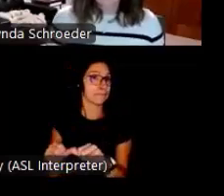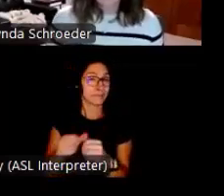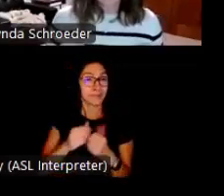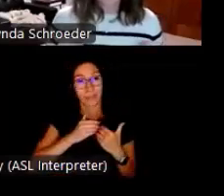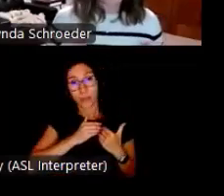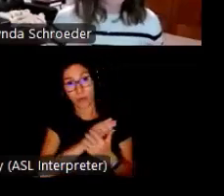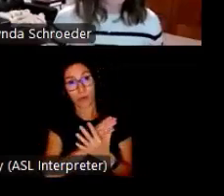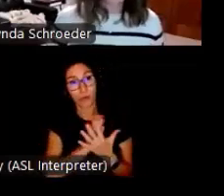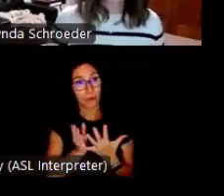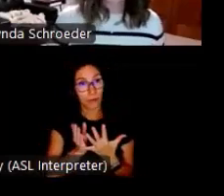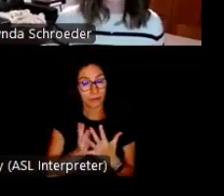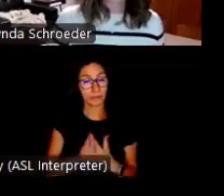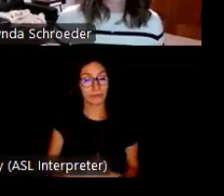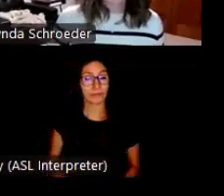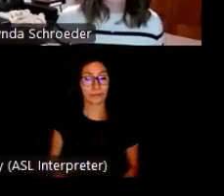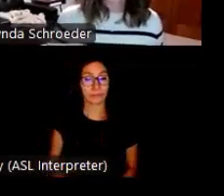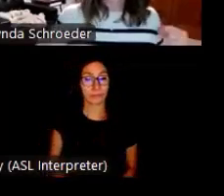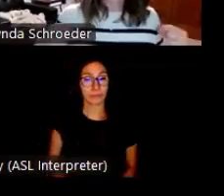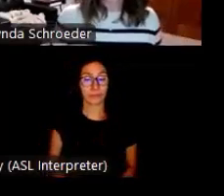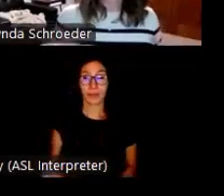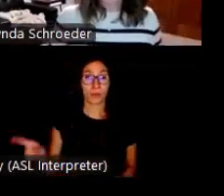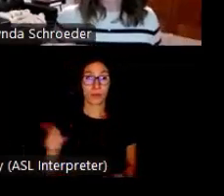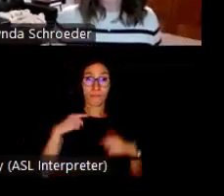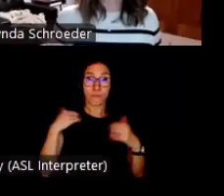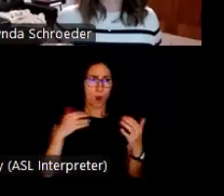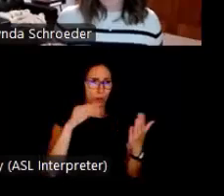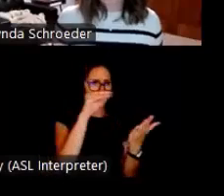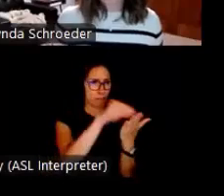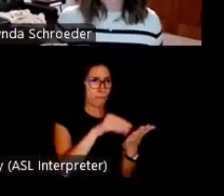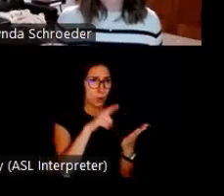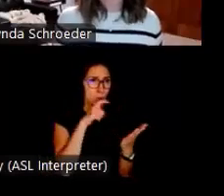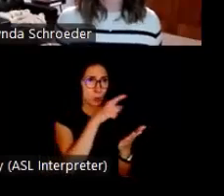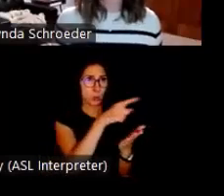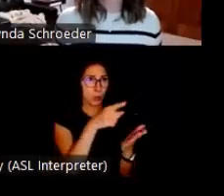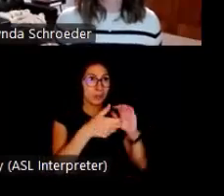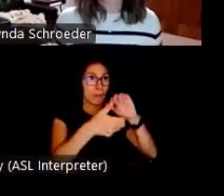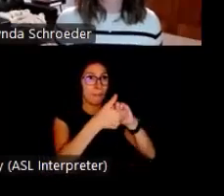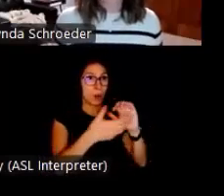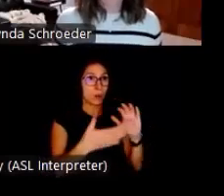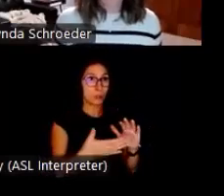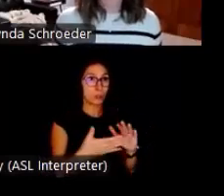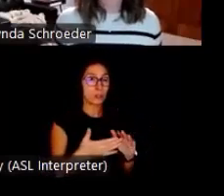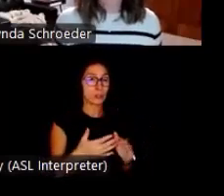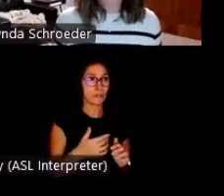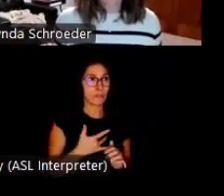And once you've listed those partners, do not be shy about picking up the phone and calling.